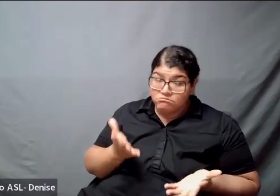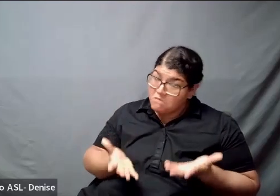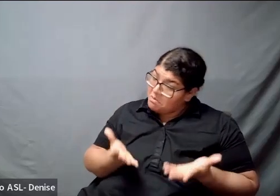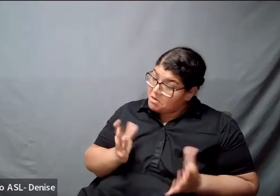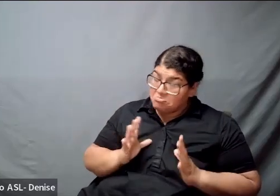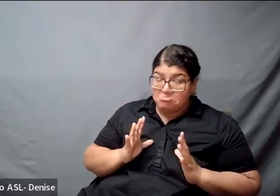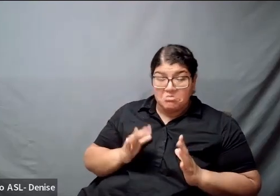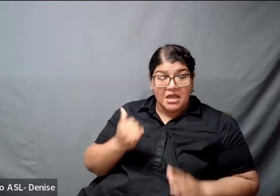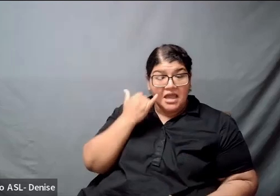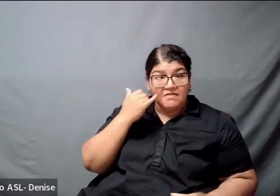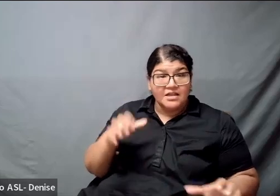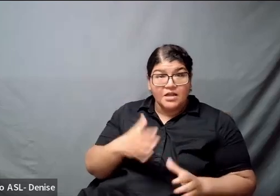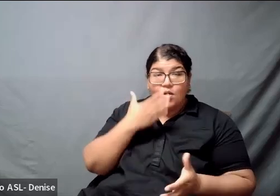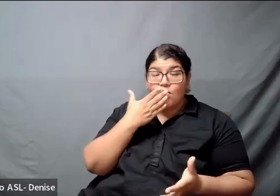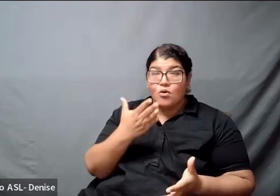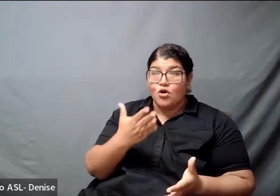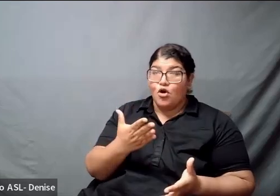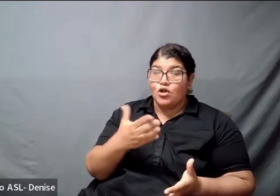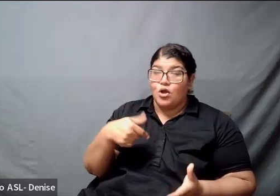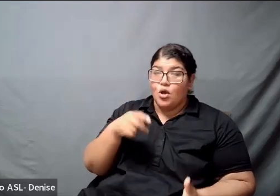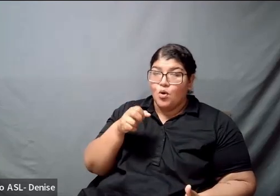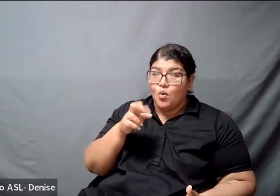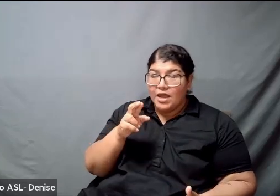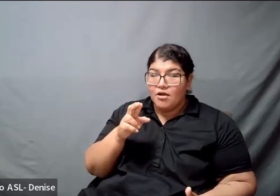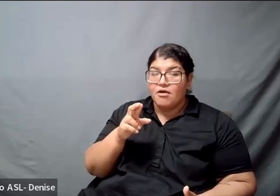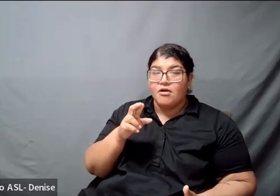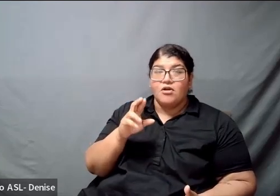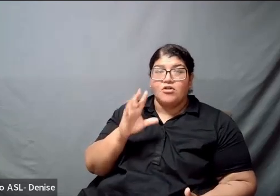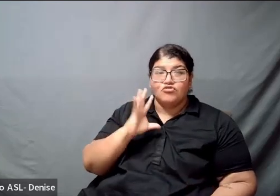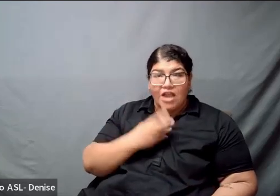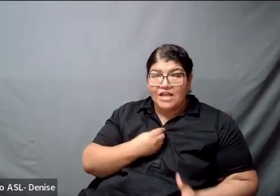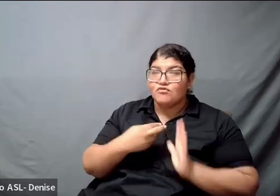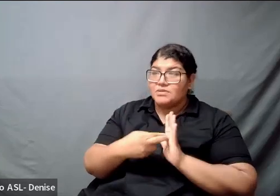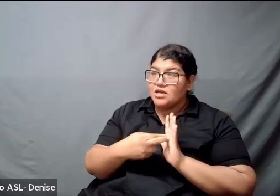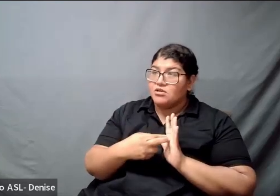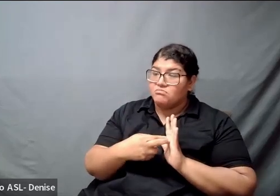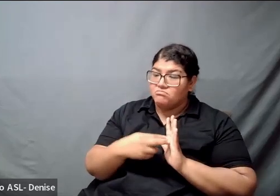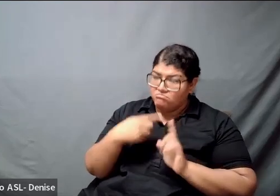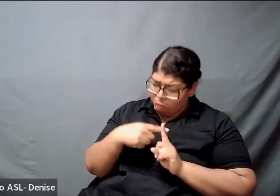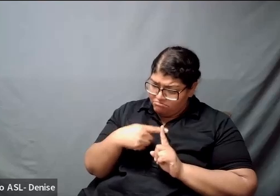if they did it with good queer and trans and fat representation, sure. Make a screenplay. I can't.